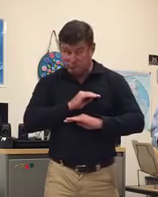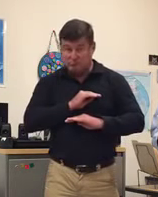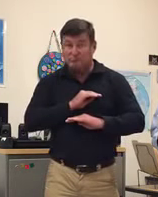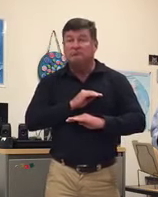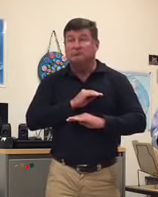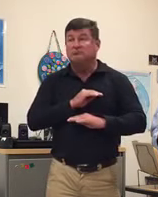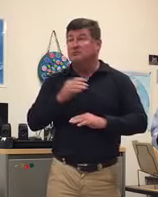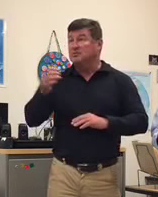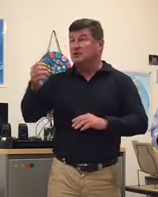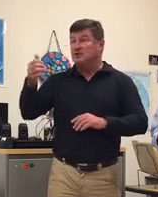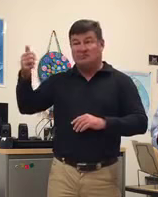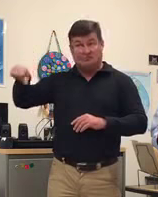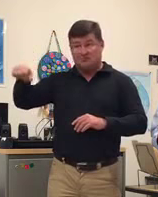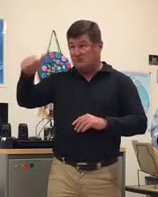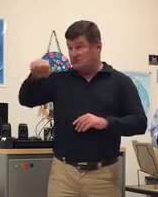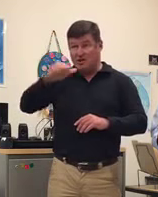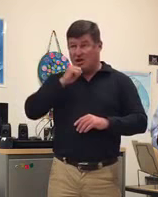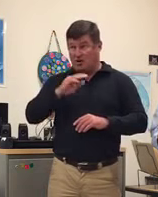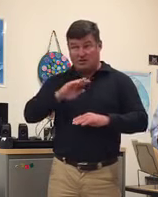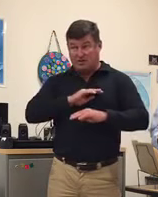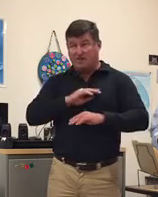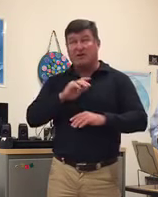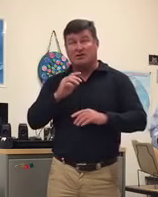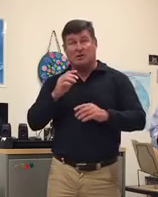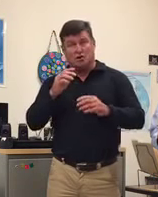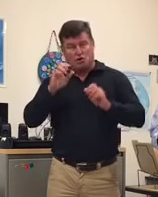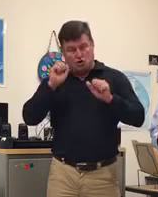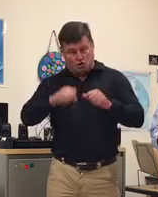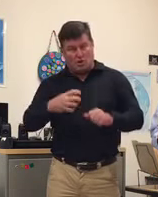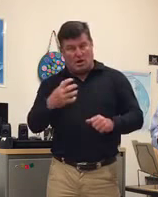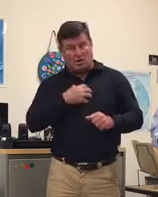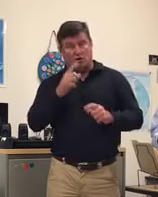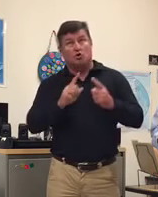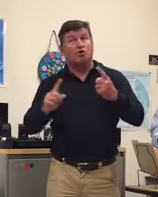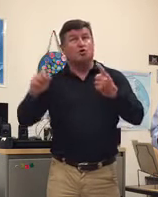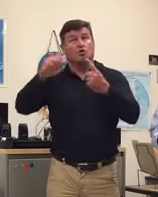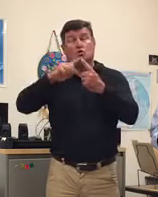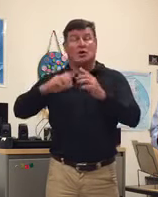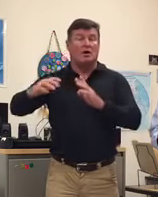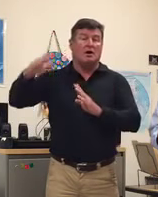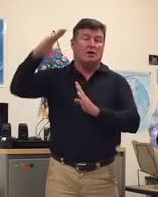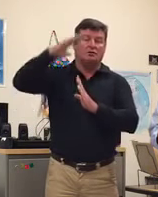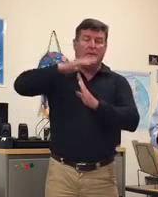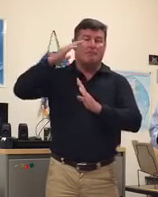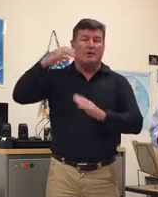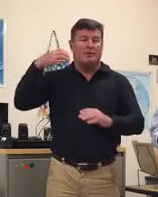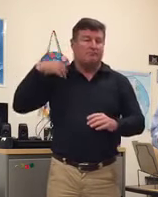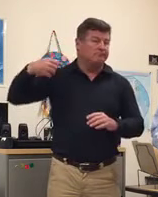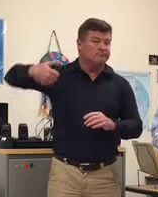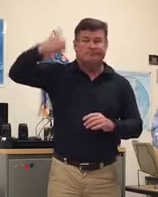with those determinations, you can appeal to the commissioner of education. The commissioner of education is the